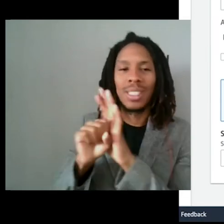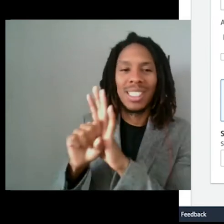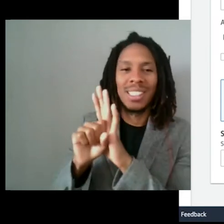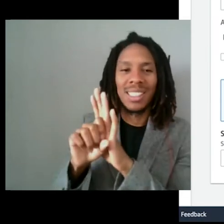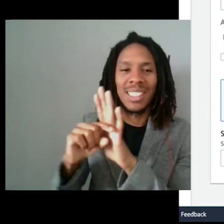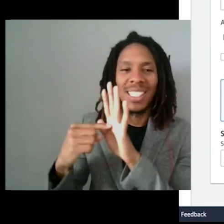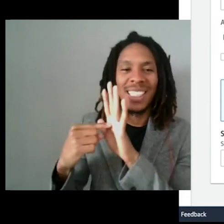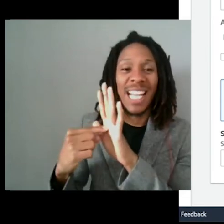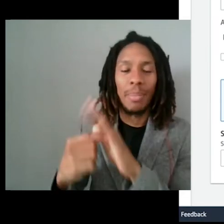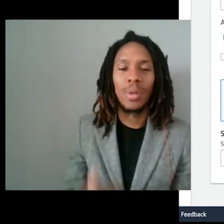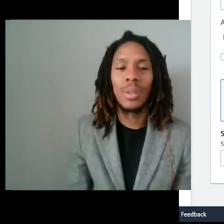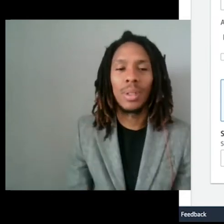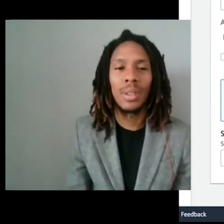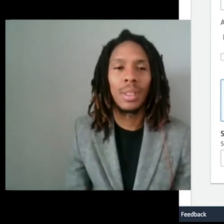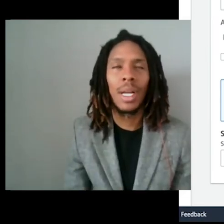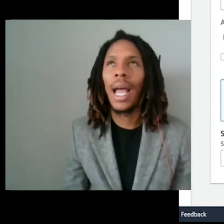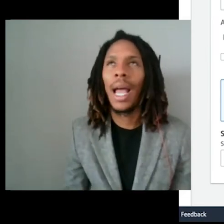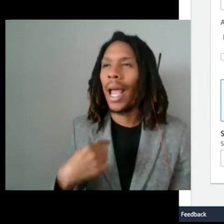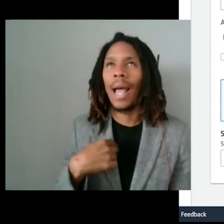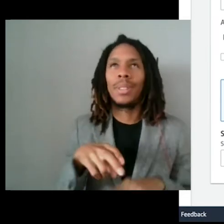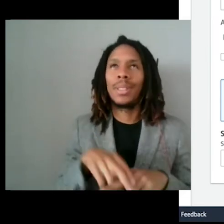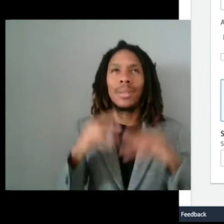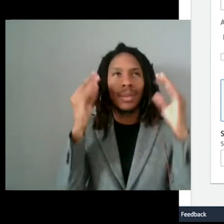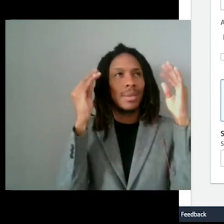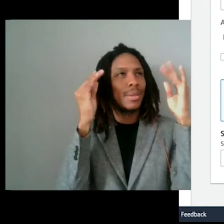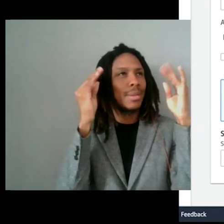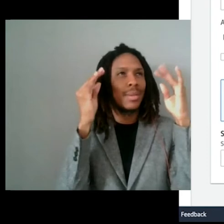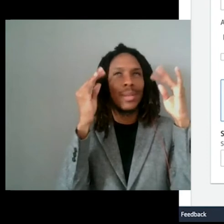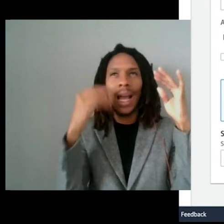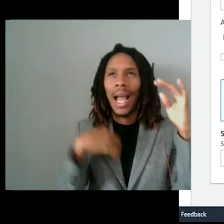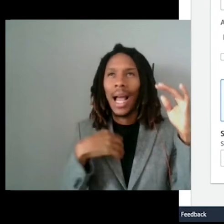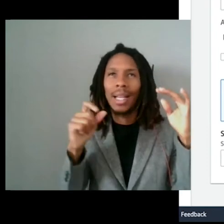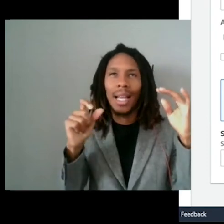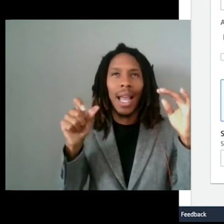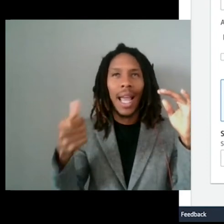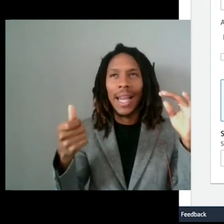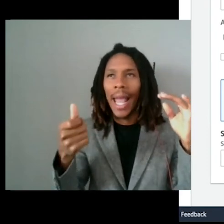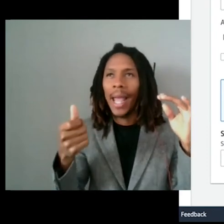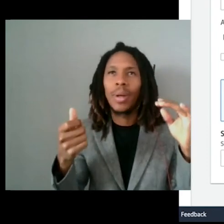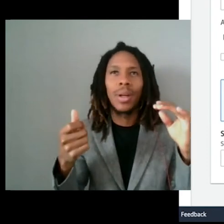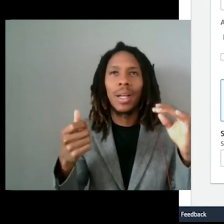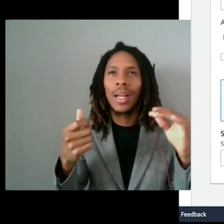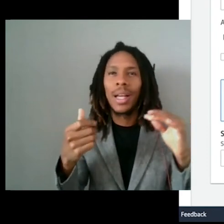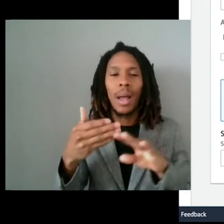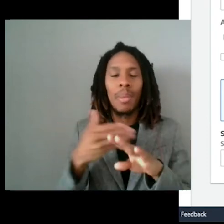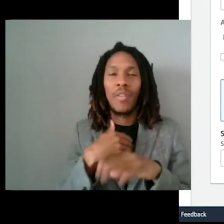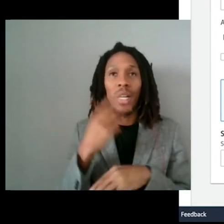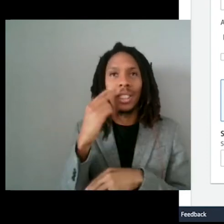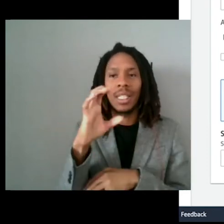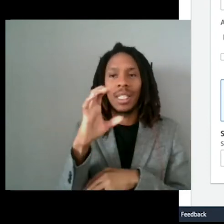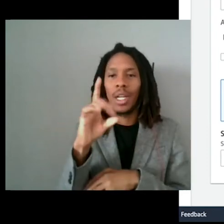Yeah, I'm just sitting here thinking that I can just enable this in my account and before I even see the code sample I can think of a million different ways I can use this.